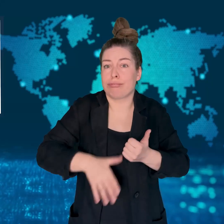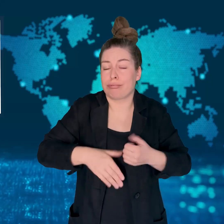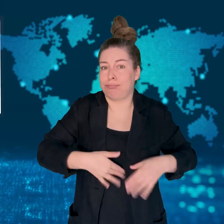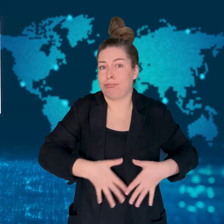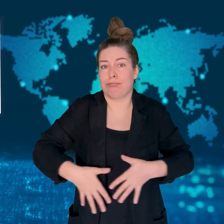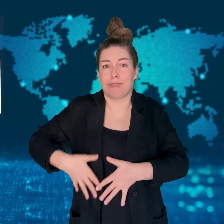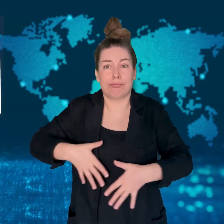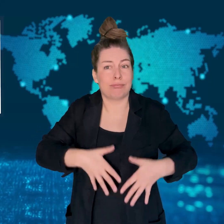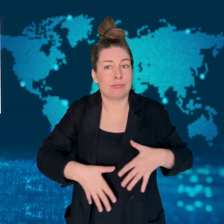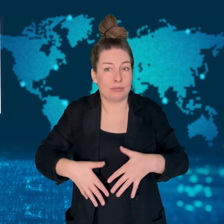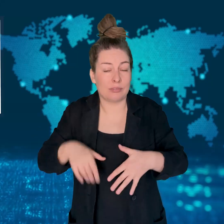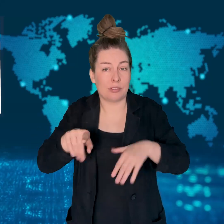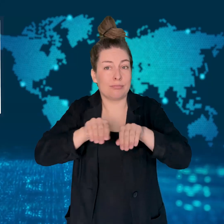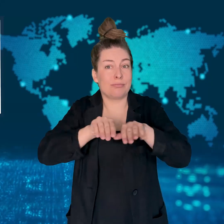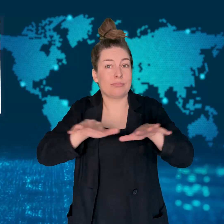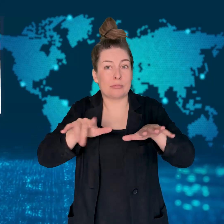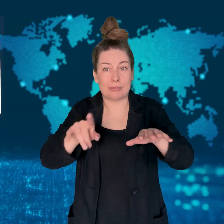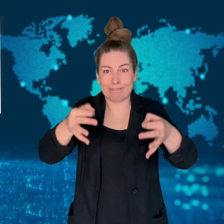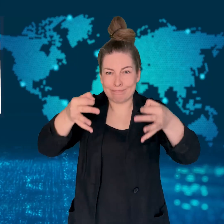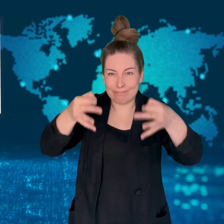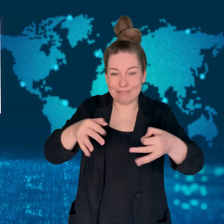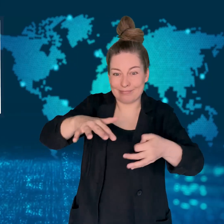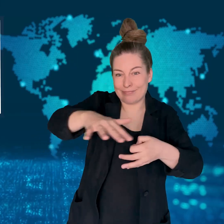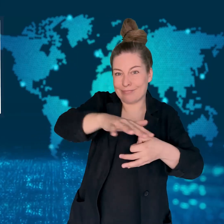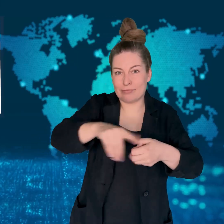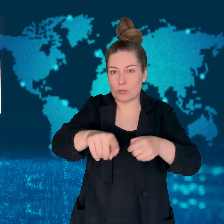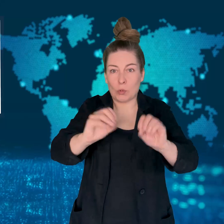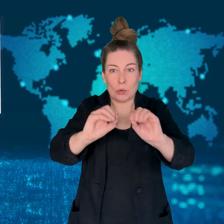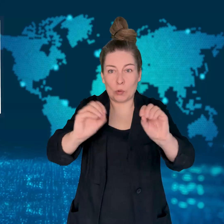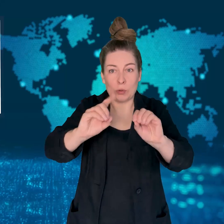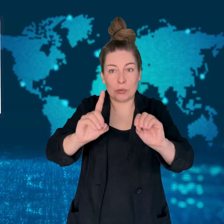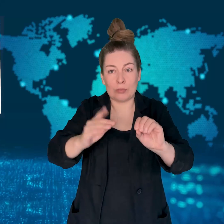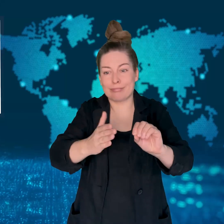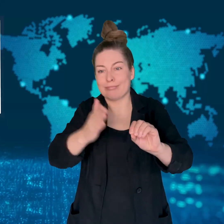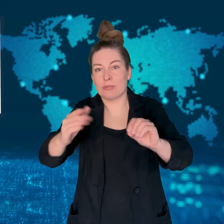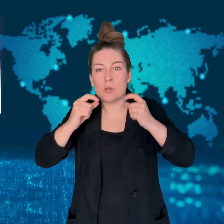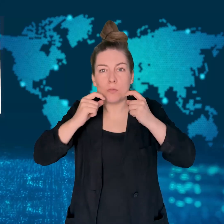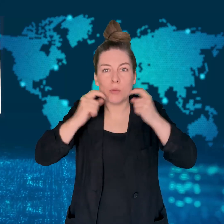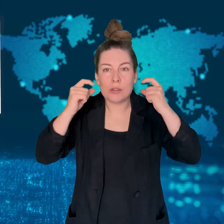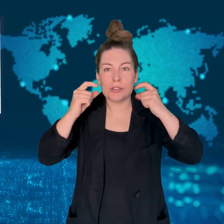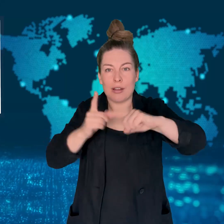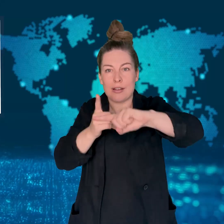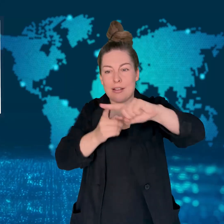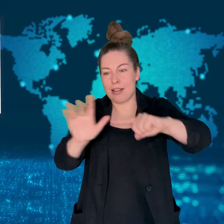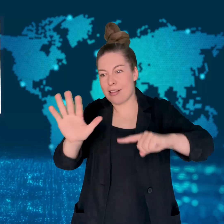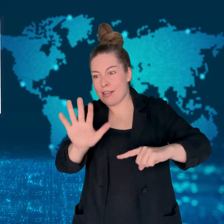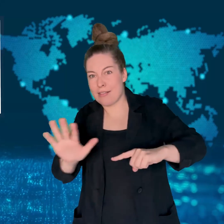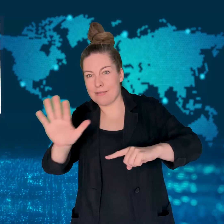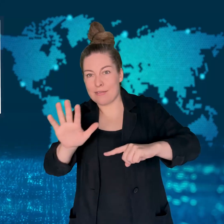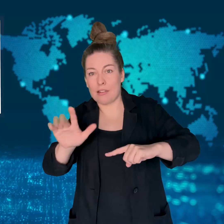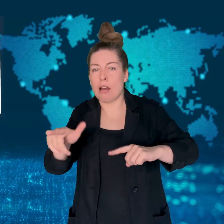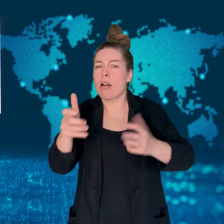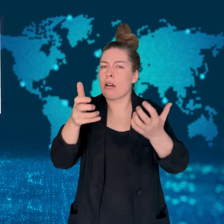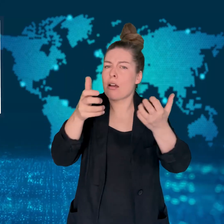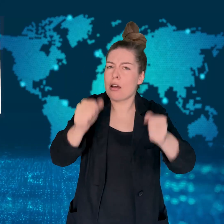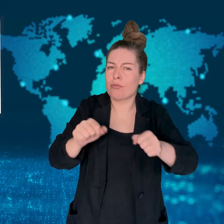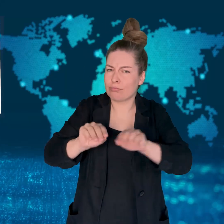It can be transmitted by eating contaminated food or water.